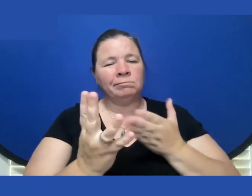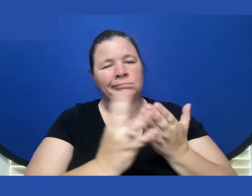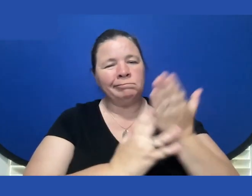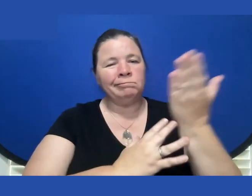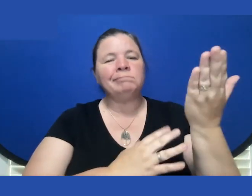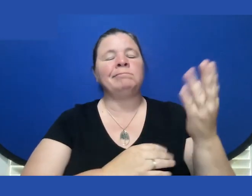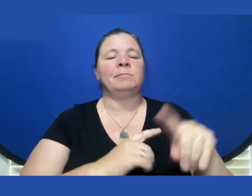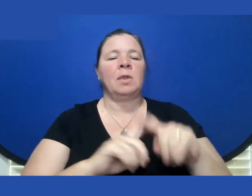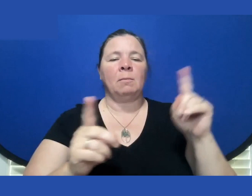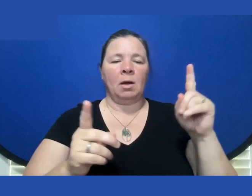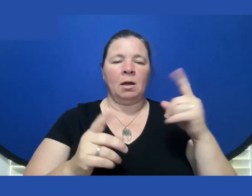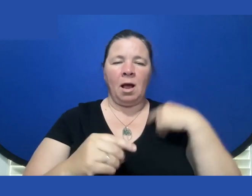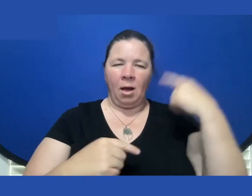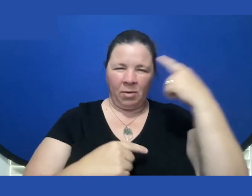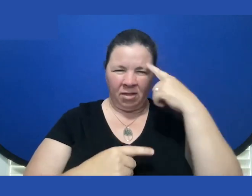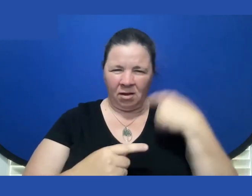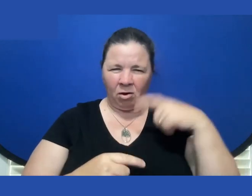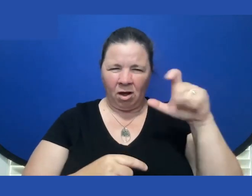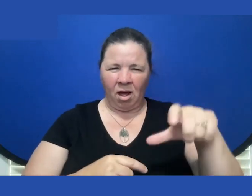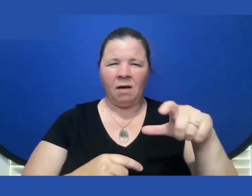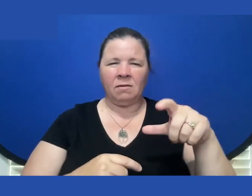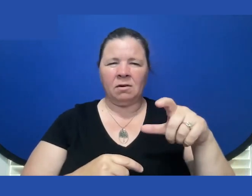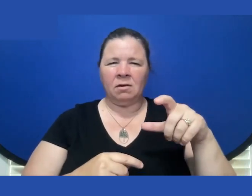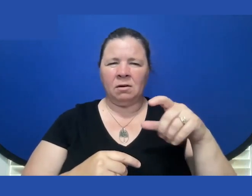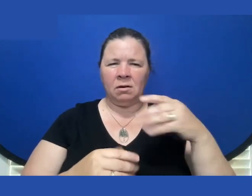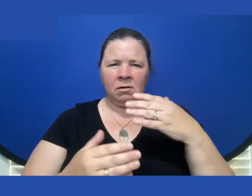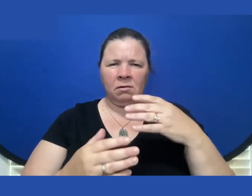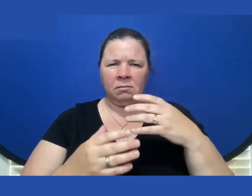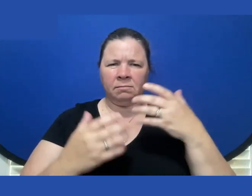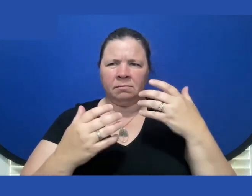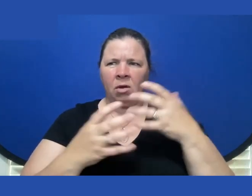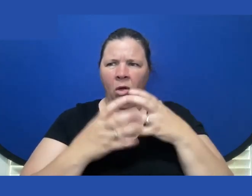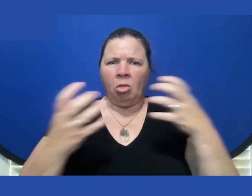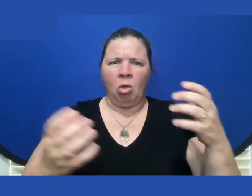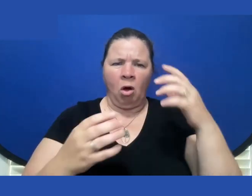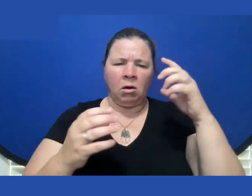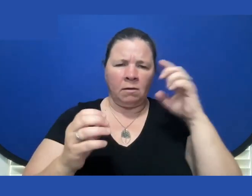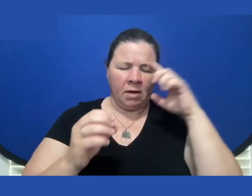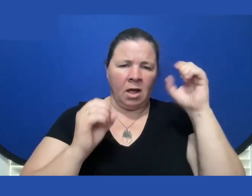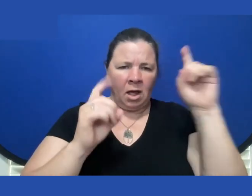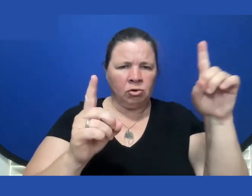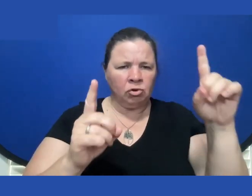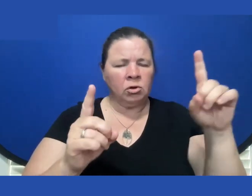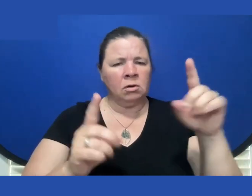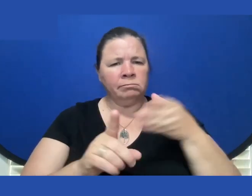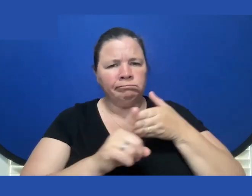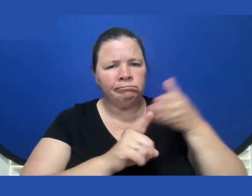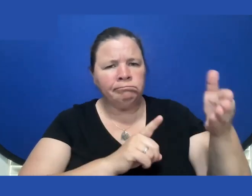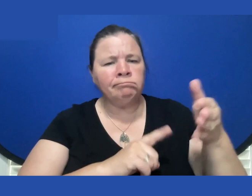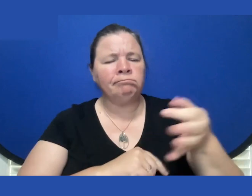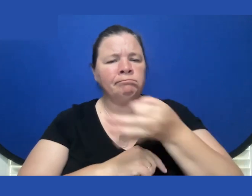And I would think you'd have to have a decent amount of education or specialization to be able to effectively sort this information